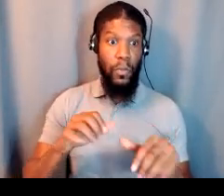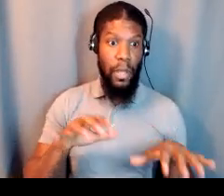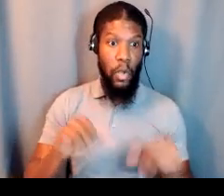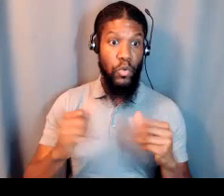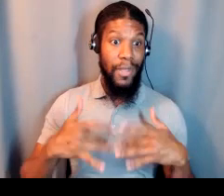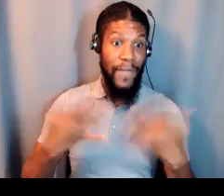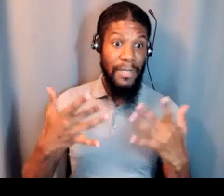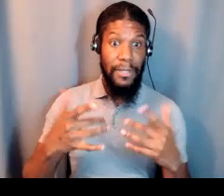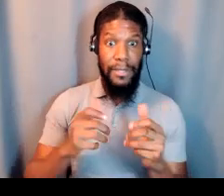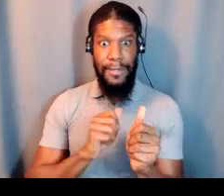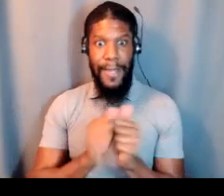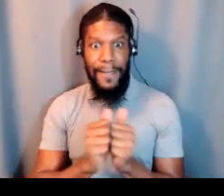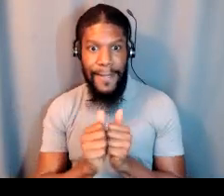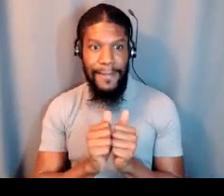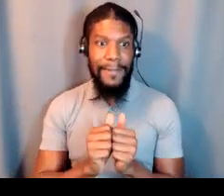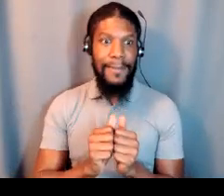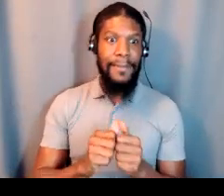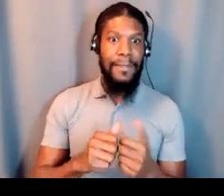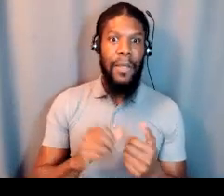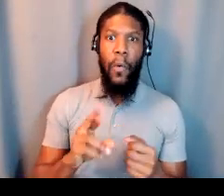I think Grimm and Barron talk about like a poetry night